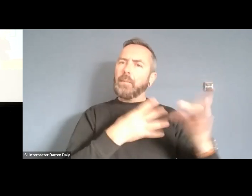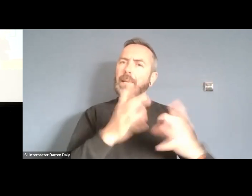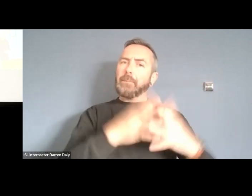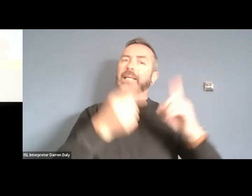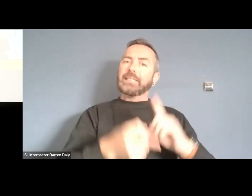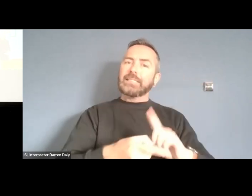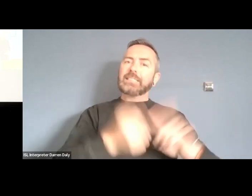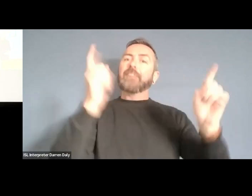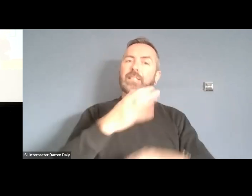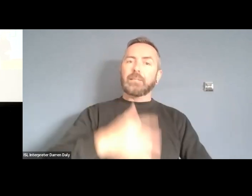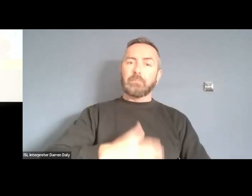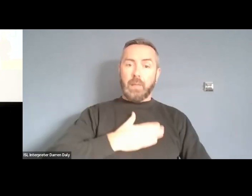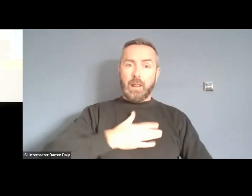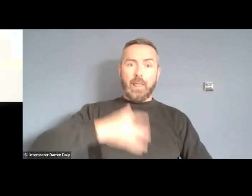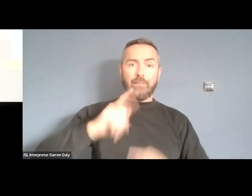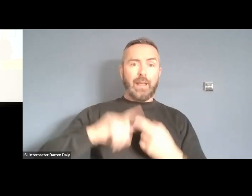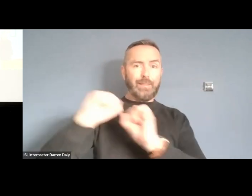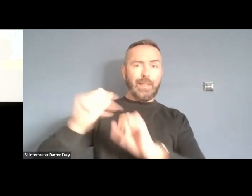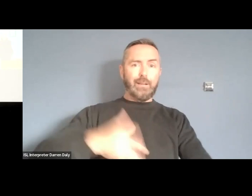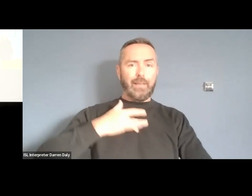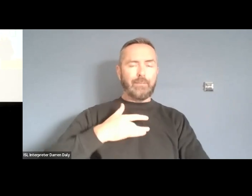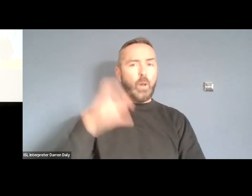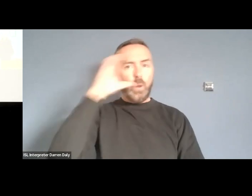So I very much look forward to hearing your views in the consultation exercise